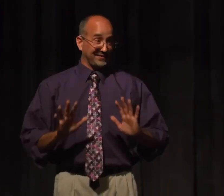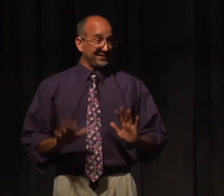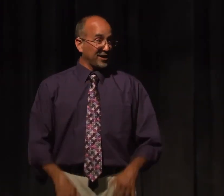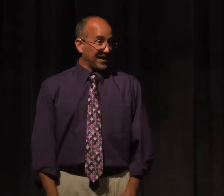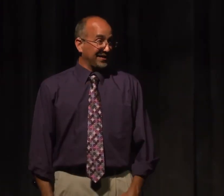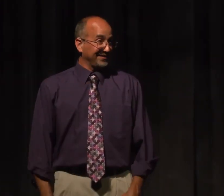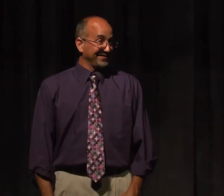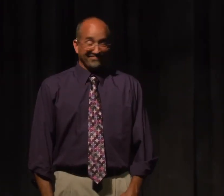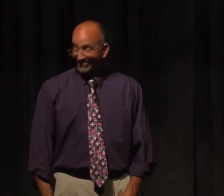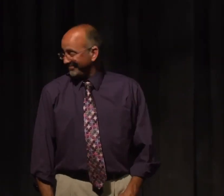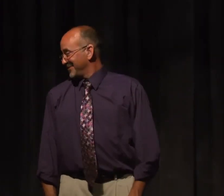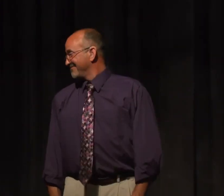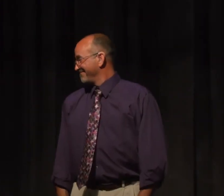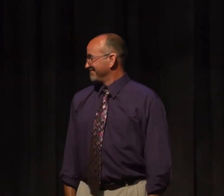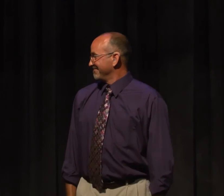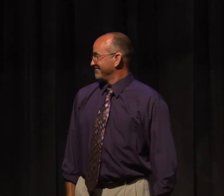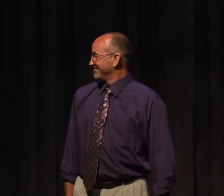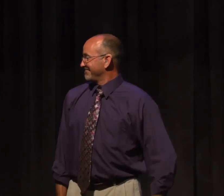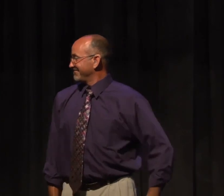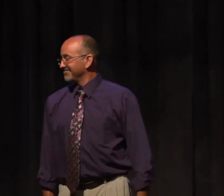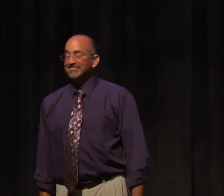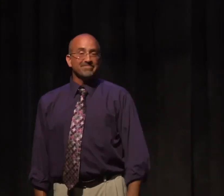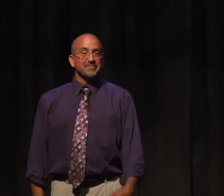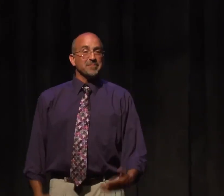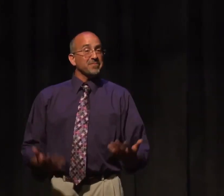Super important. Okay.